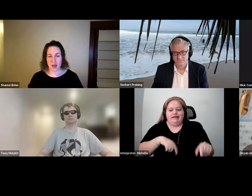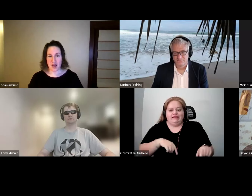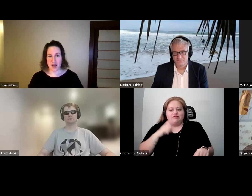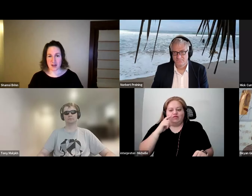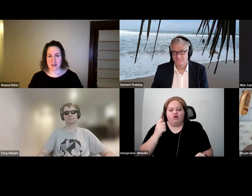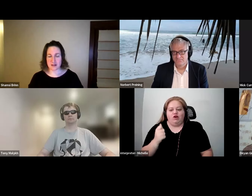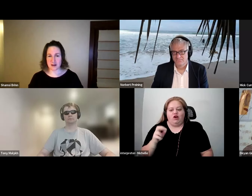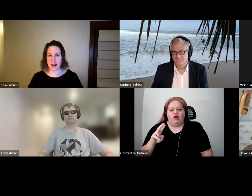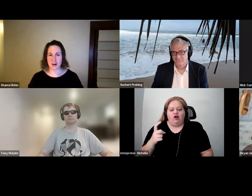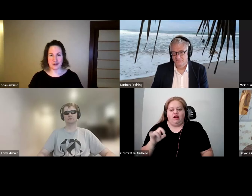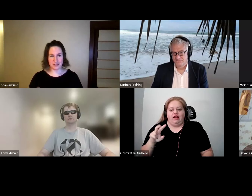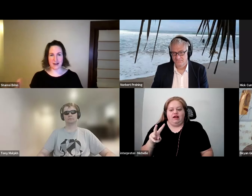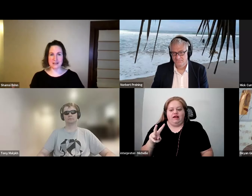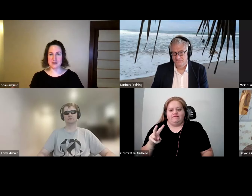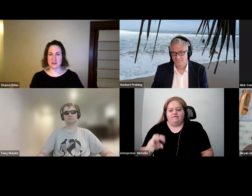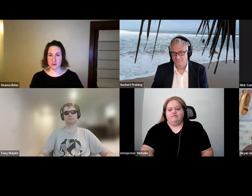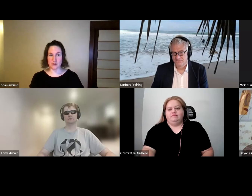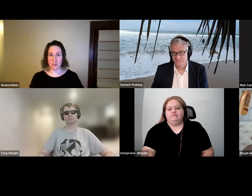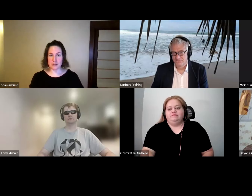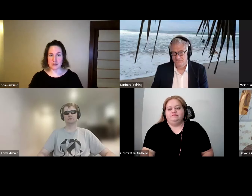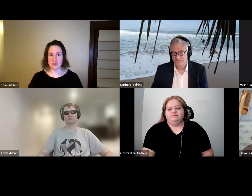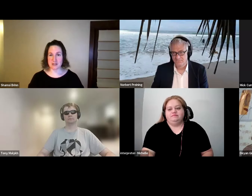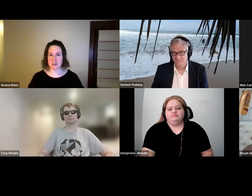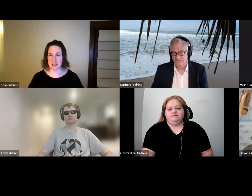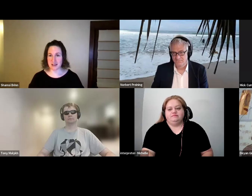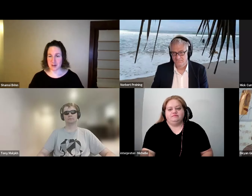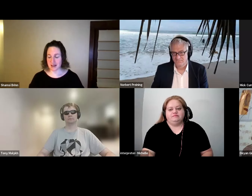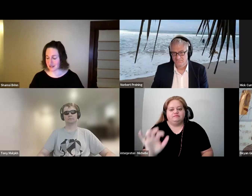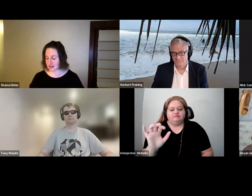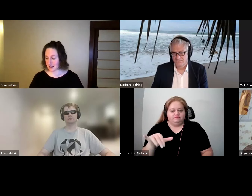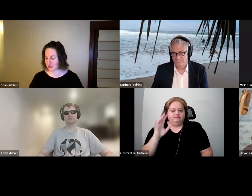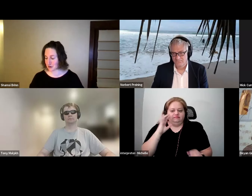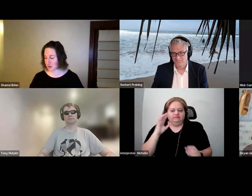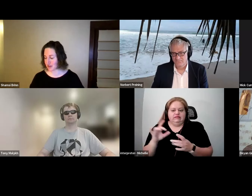and how this ties into the points you were just making. Mick, I think a lot of those points